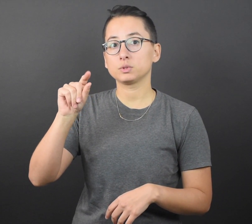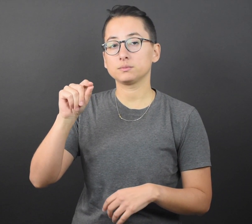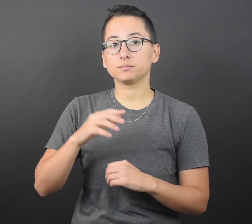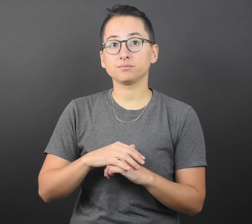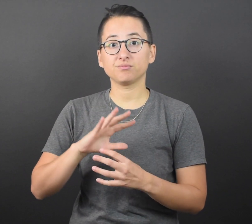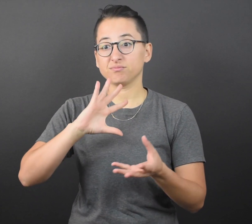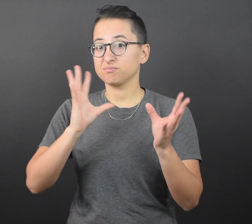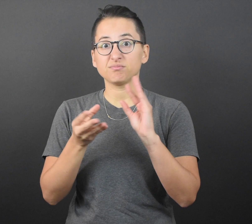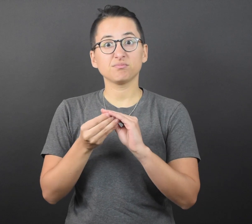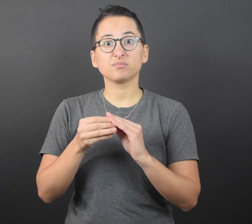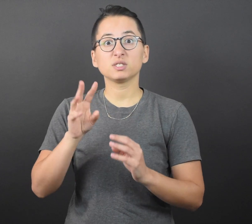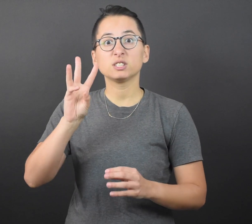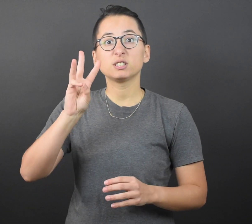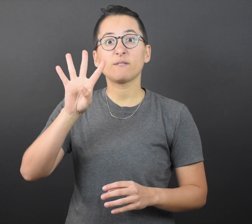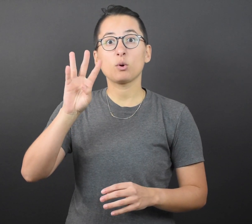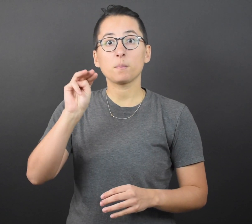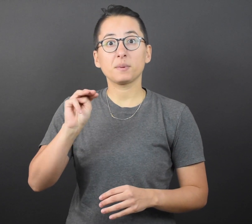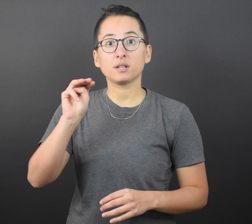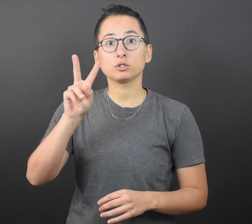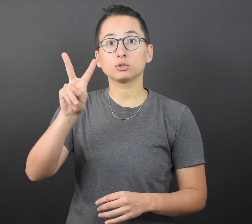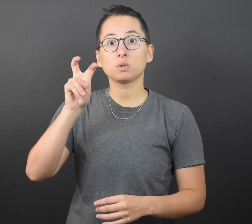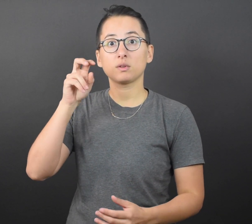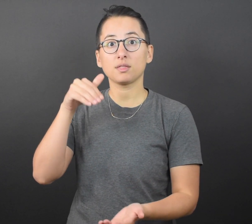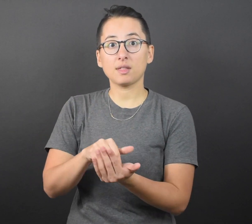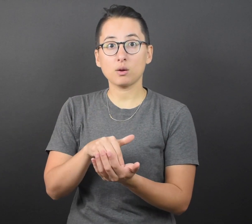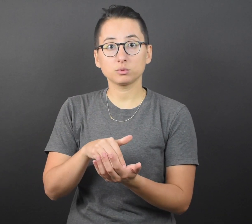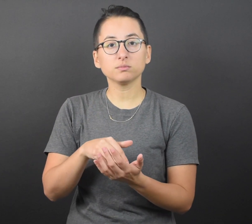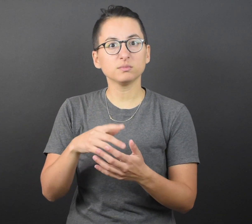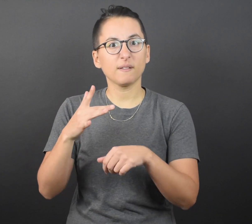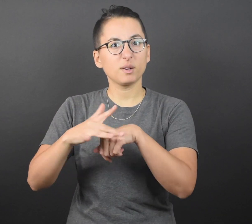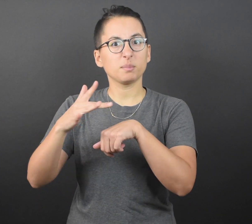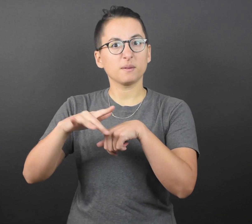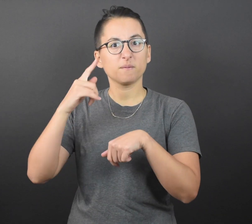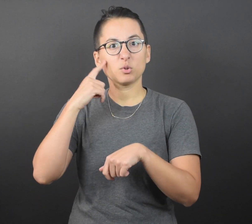accepting applications for the Main Street COVID Relief Grants Program on Monday,